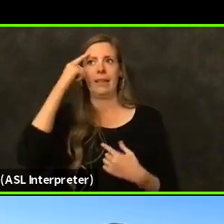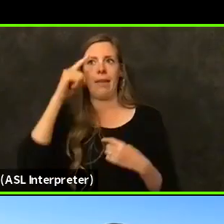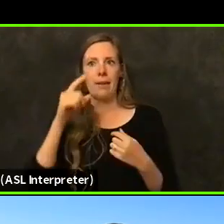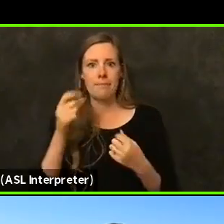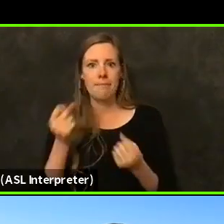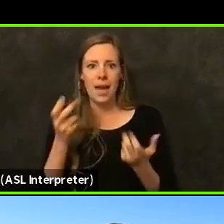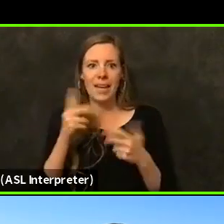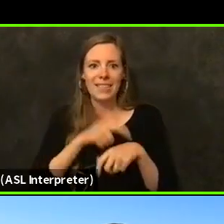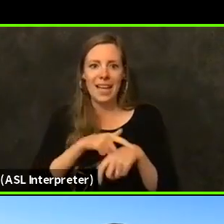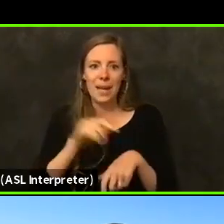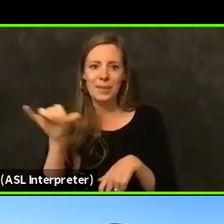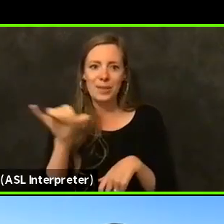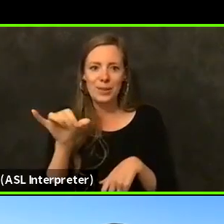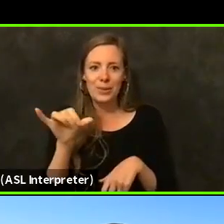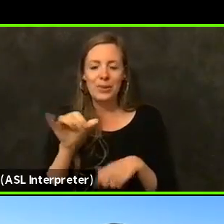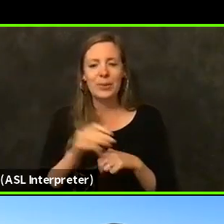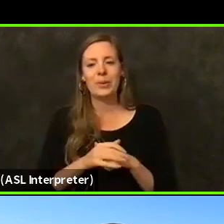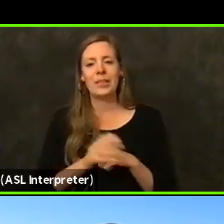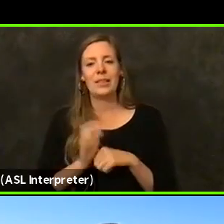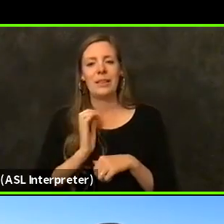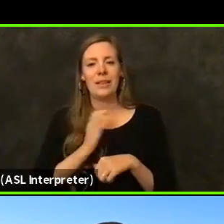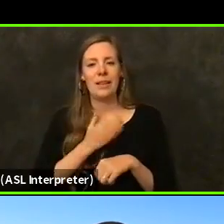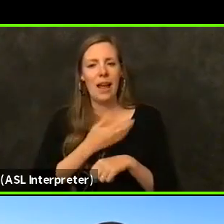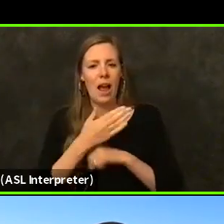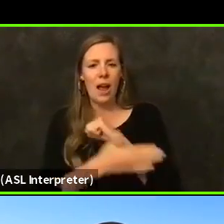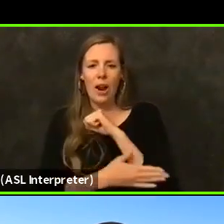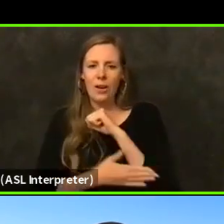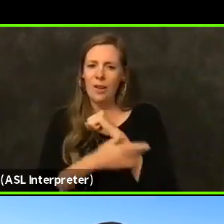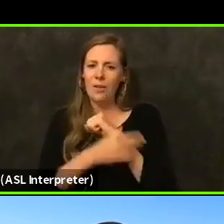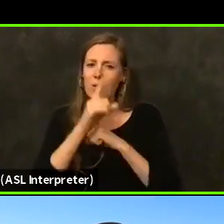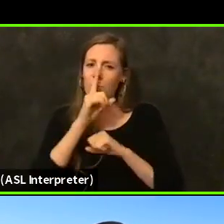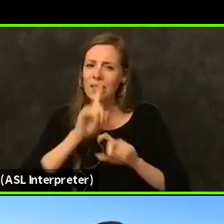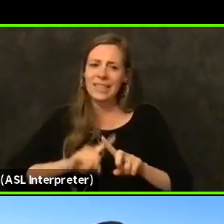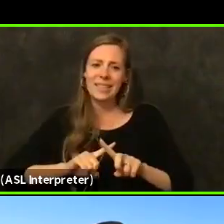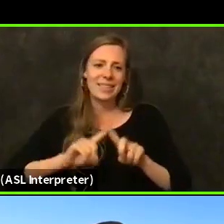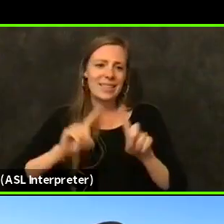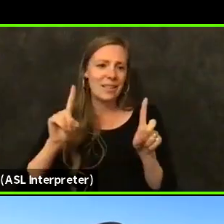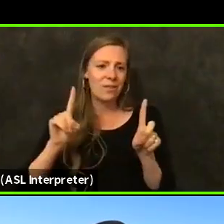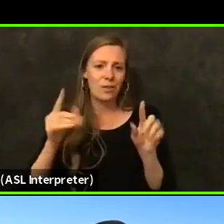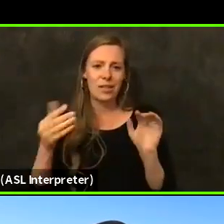And now our county is really quite different from some of the counties that